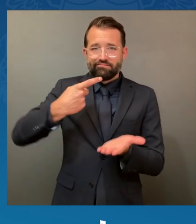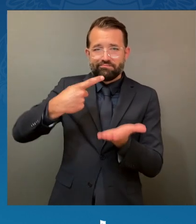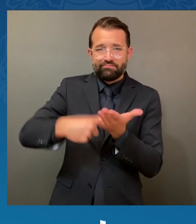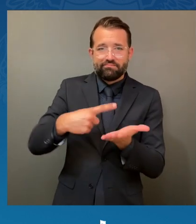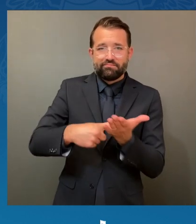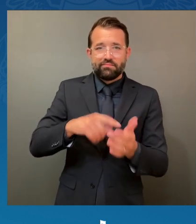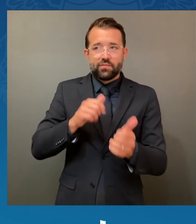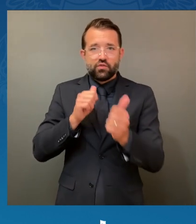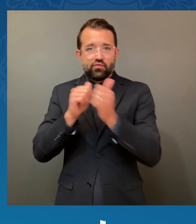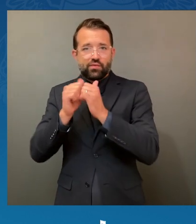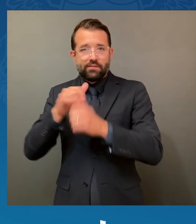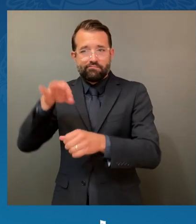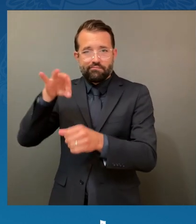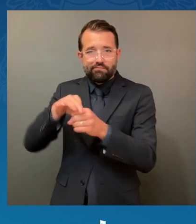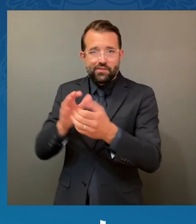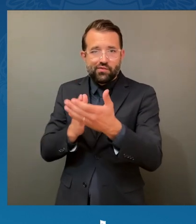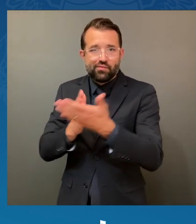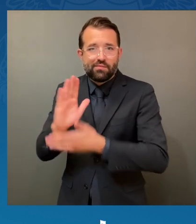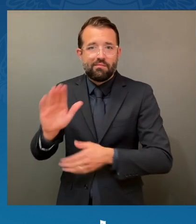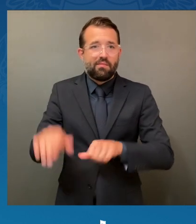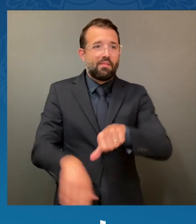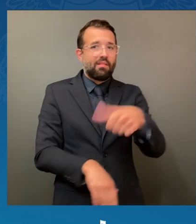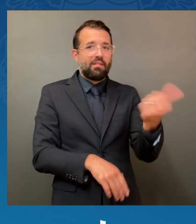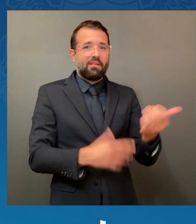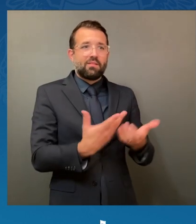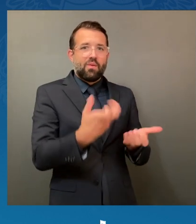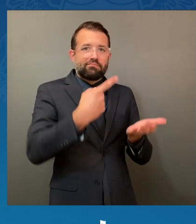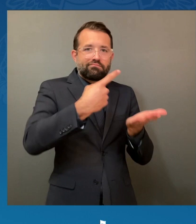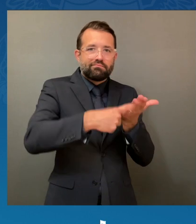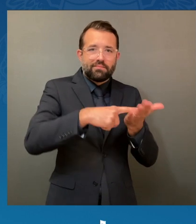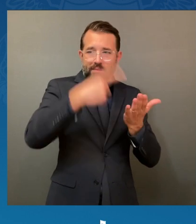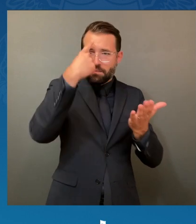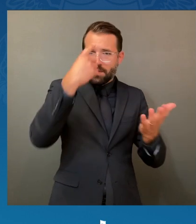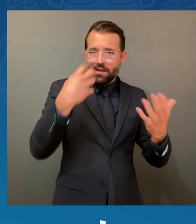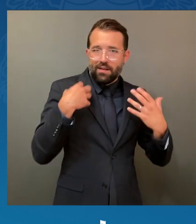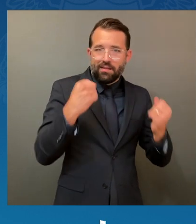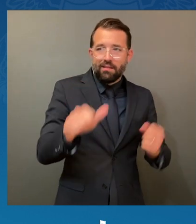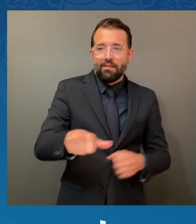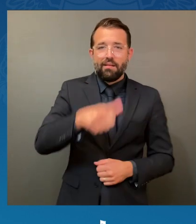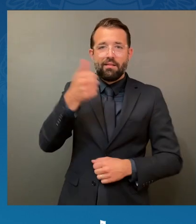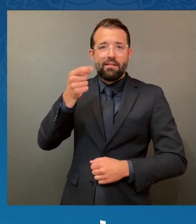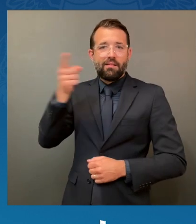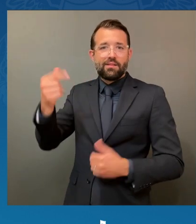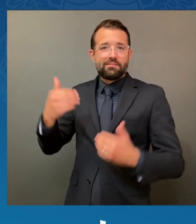and others of our young leaders wanted to talk, rightly, about gun violence and criminal justice and healthcare.